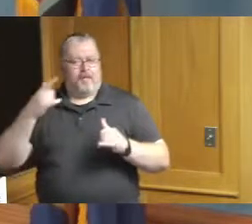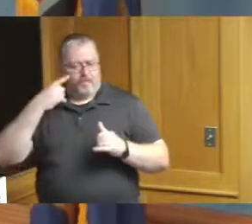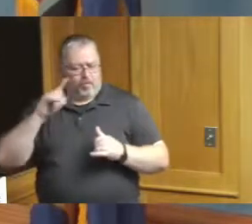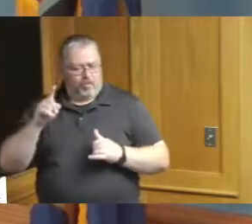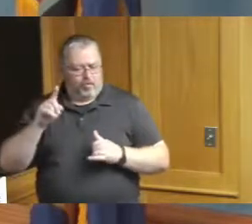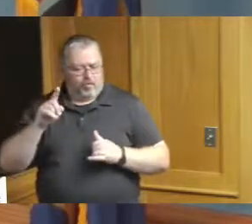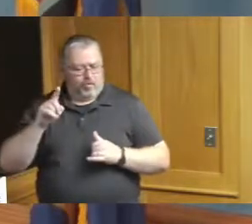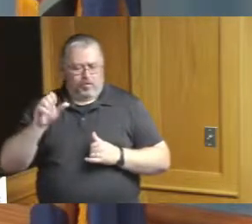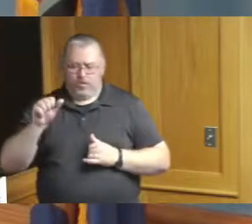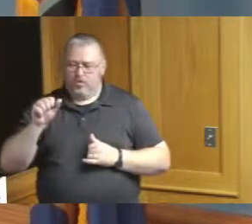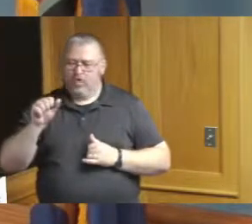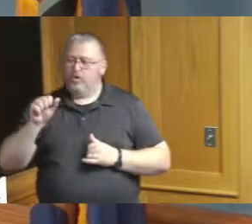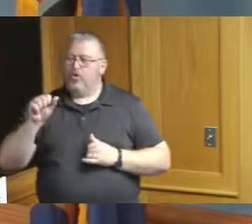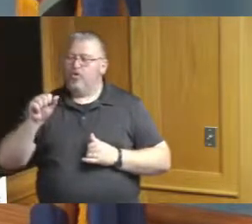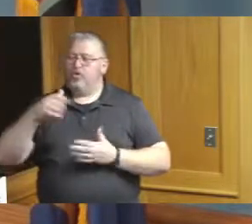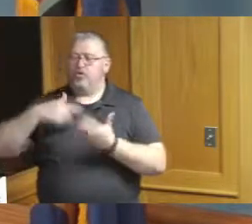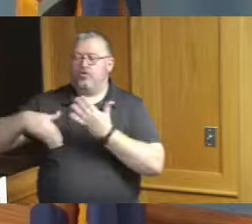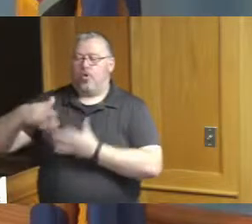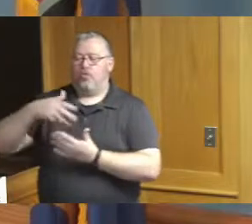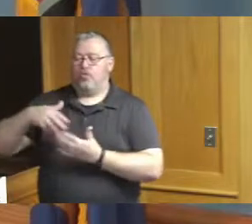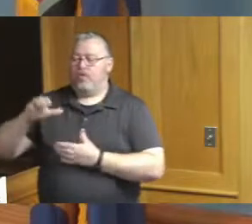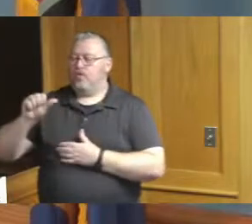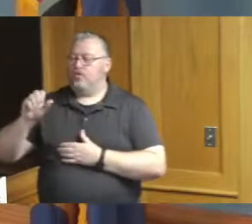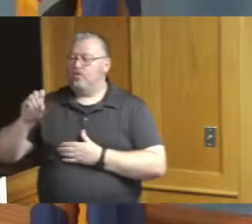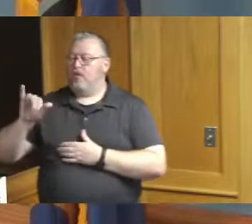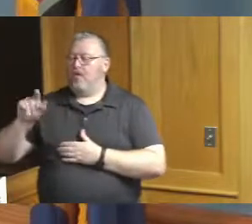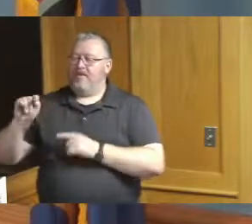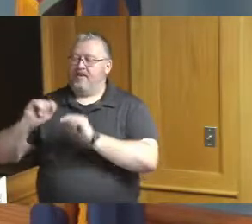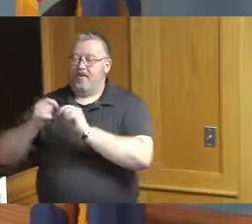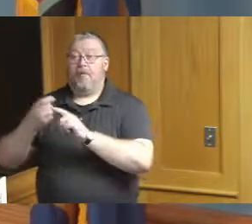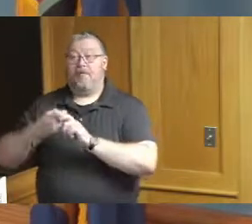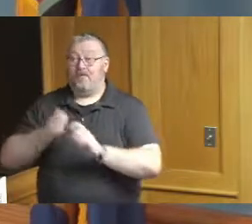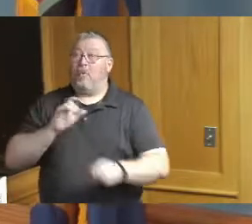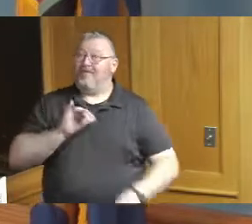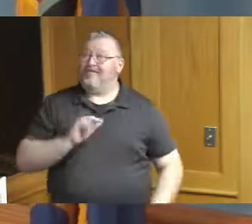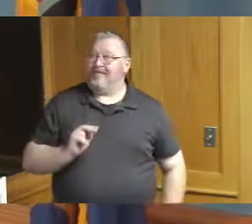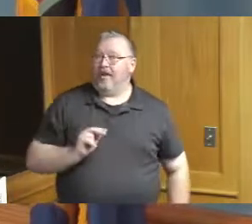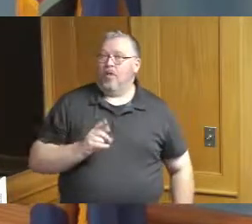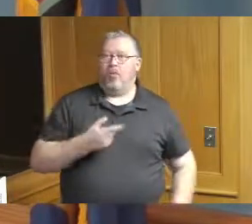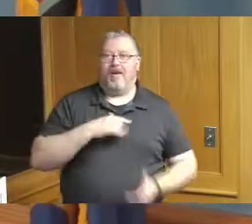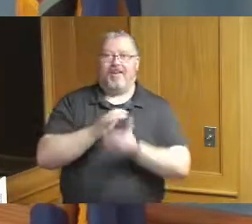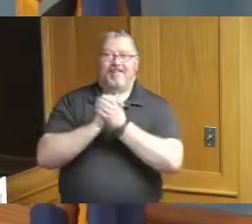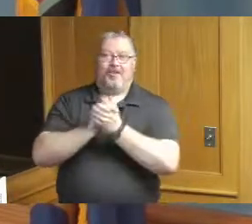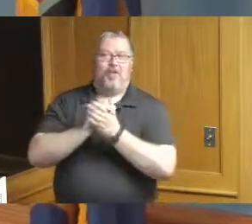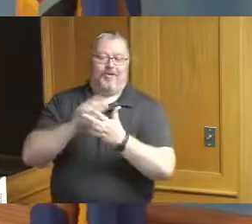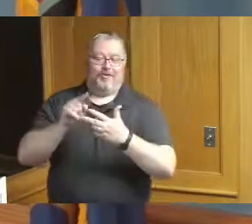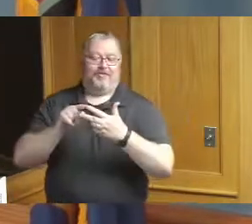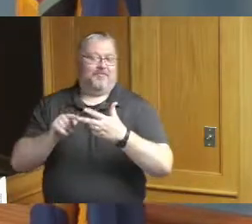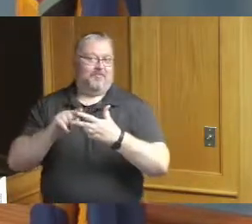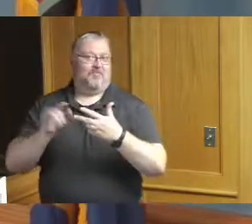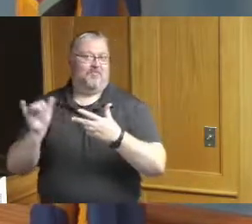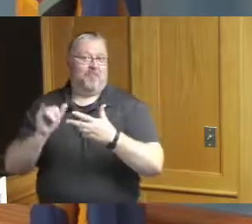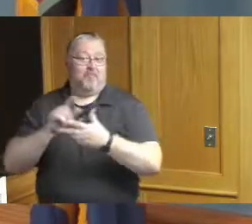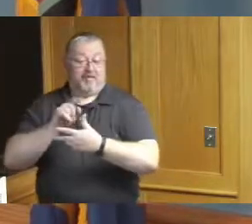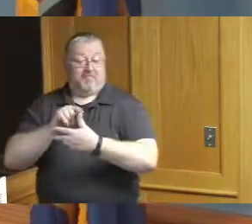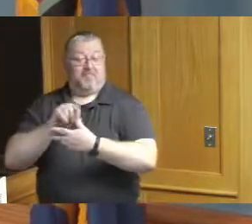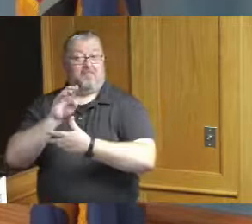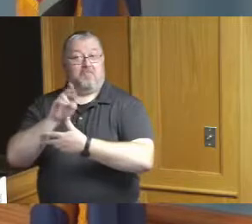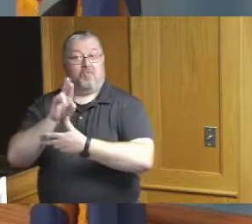socialist soviet team or something but she's from cincinnati so we congratulate them but mr reagan